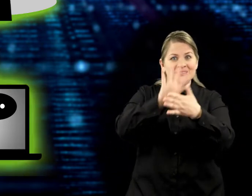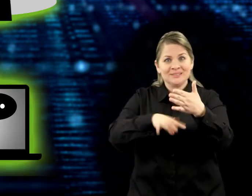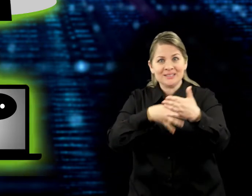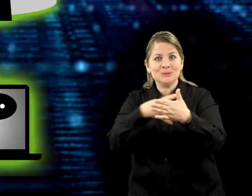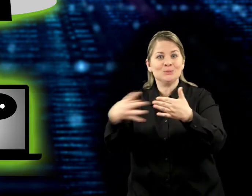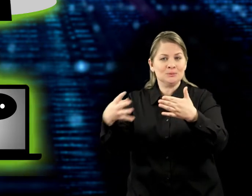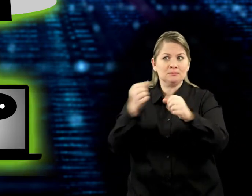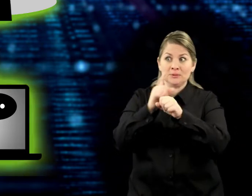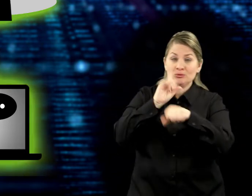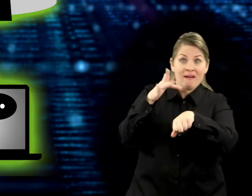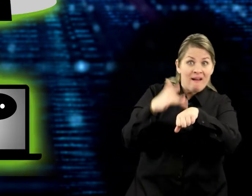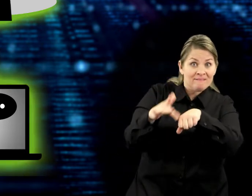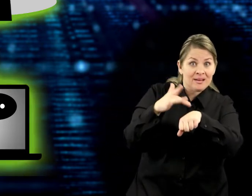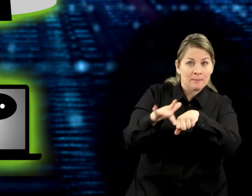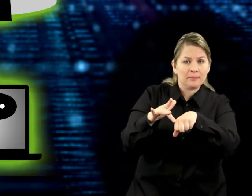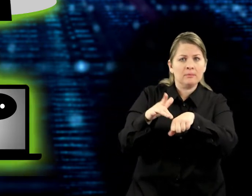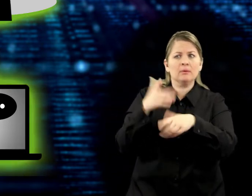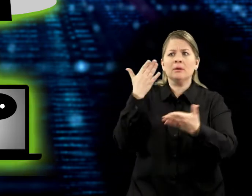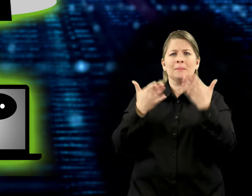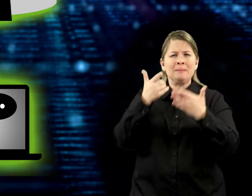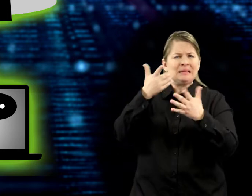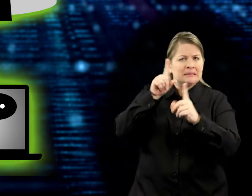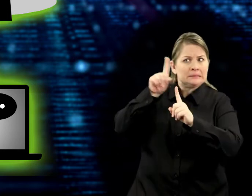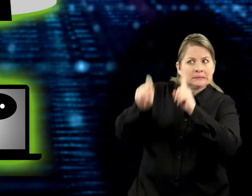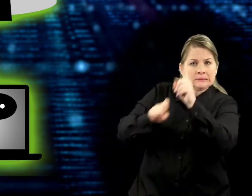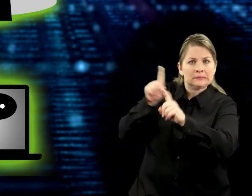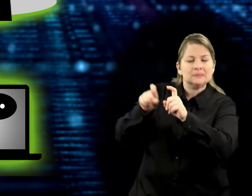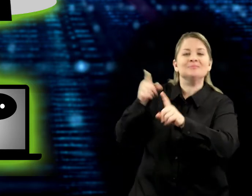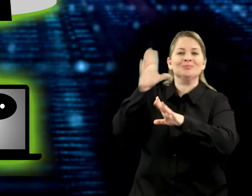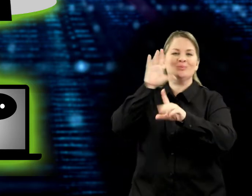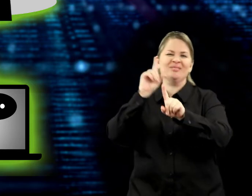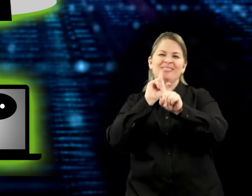confirm that you have the technology you need and answer your questions.